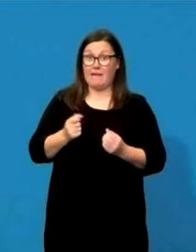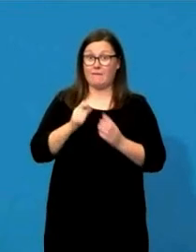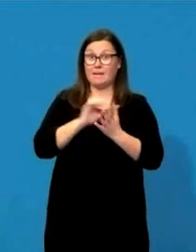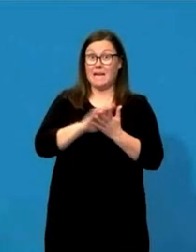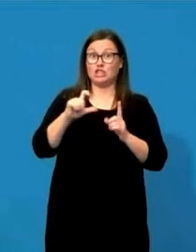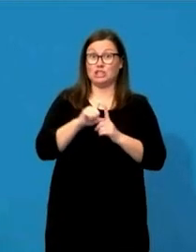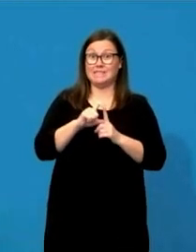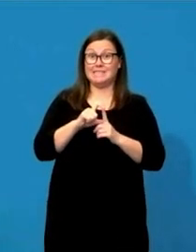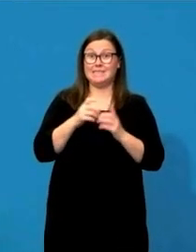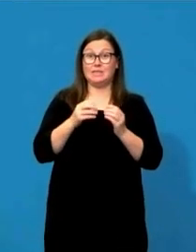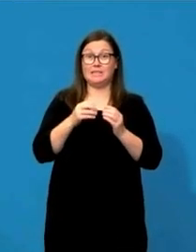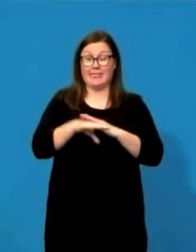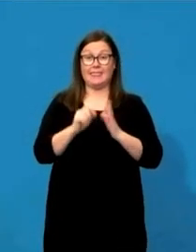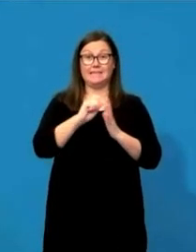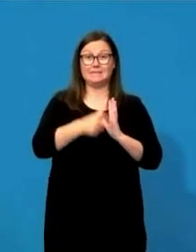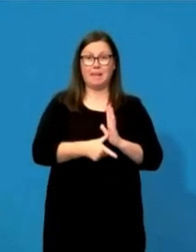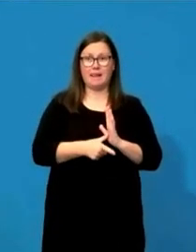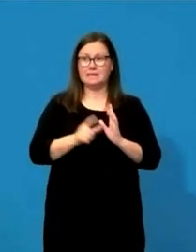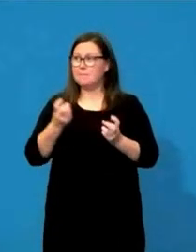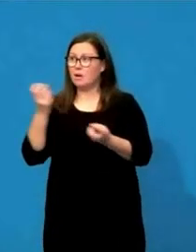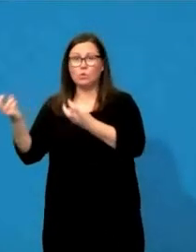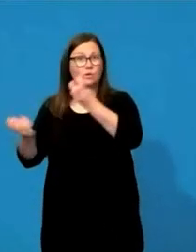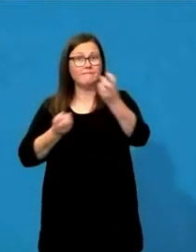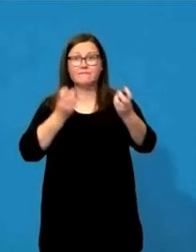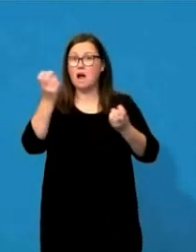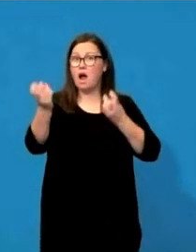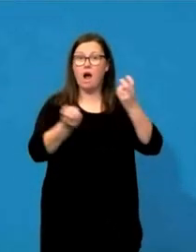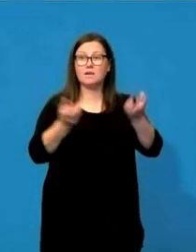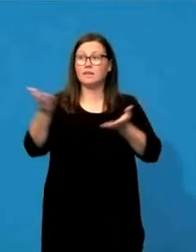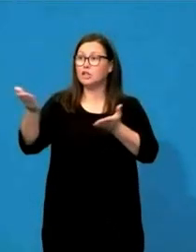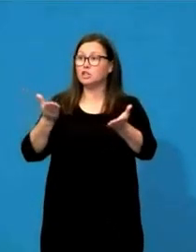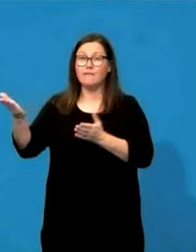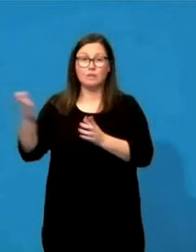help diagnose children with disabilities or to find disability services or to get speech